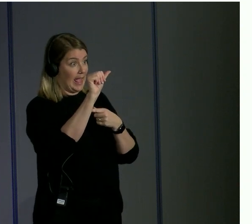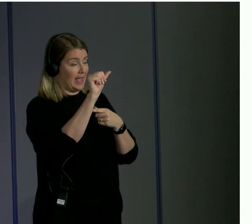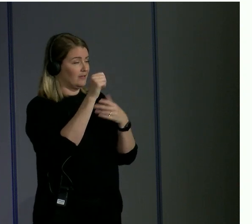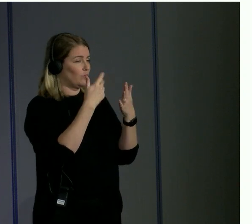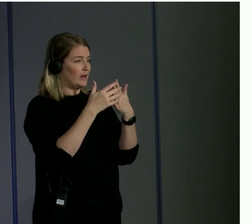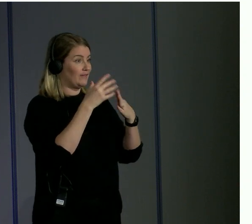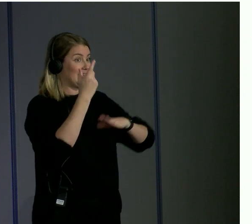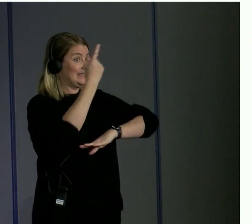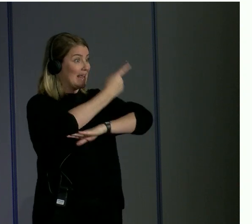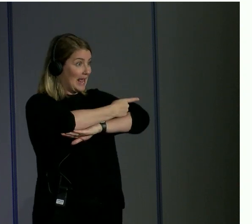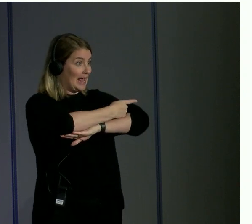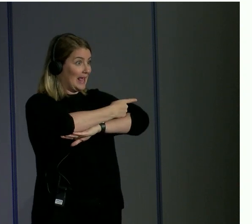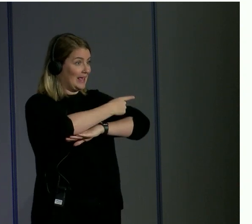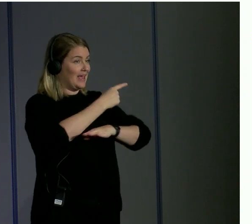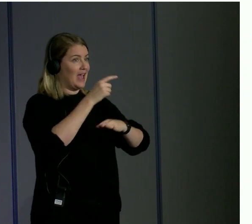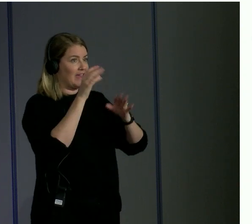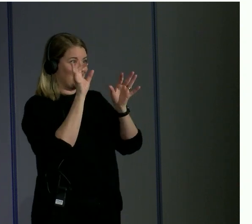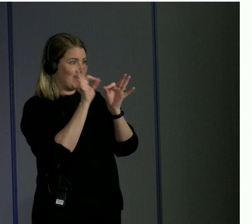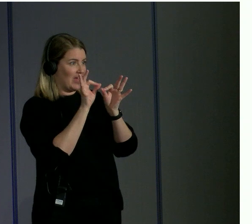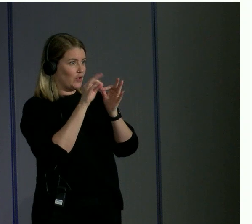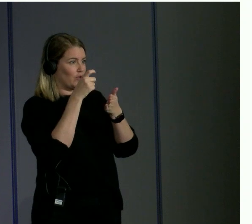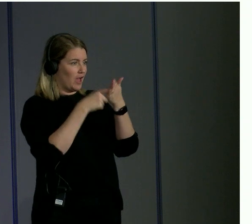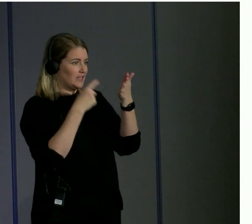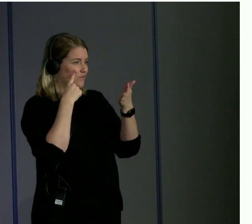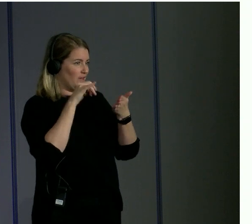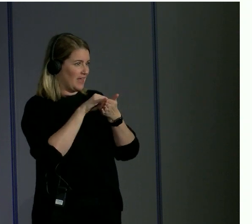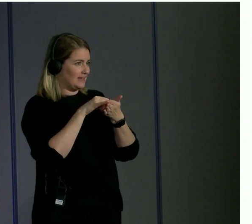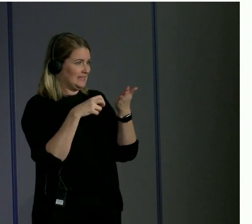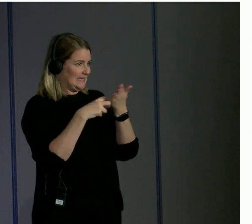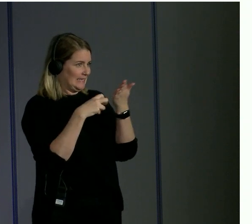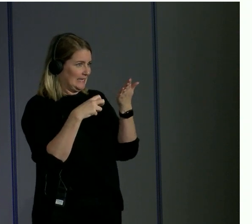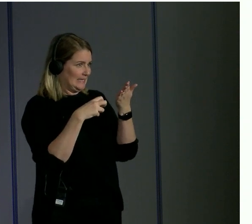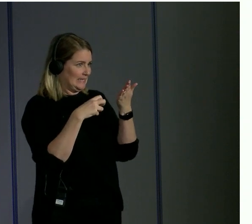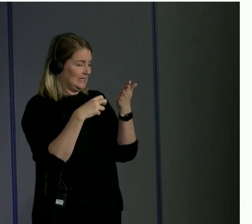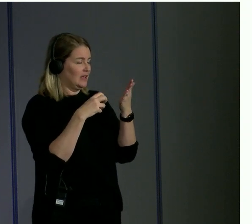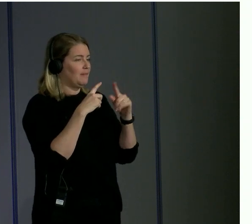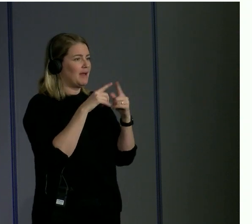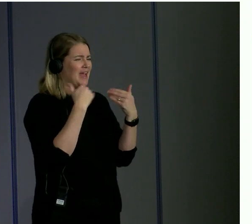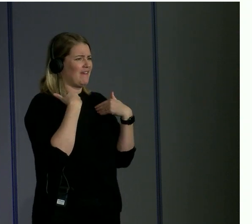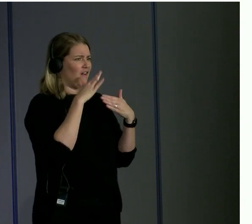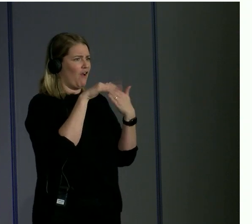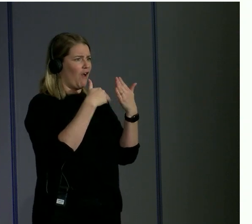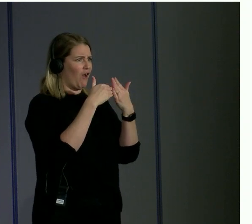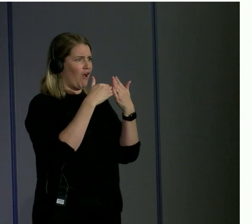day is. And then the value of the ticket. But we've got all of those values in that